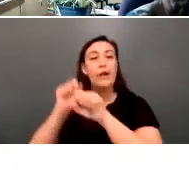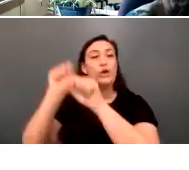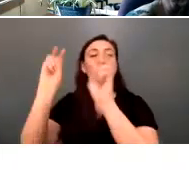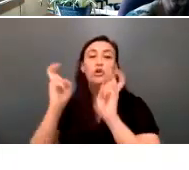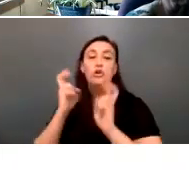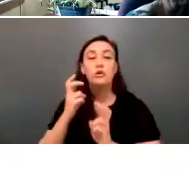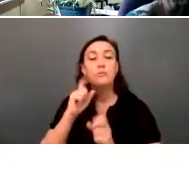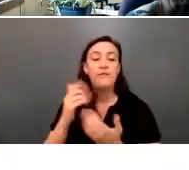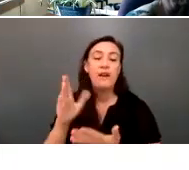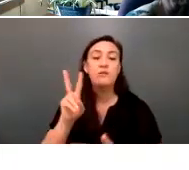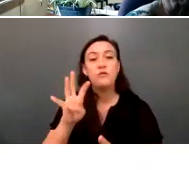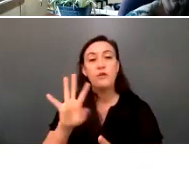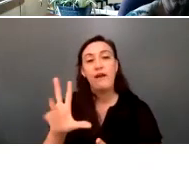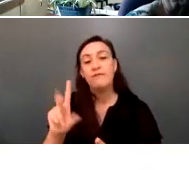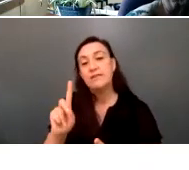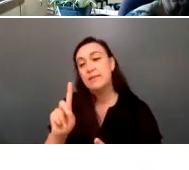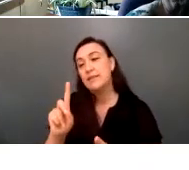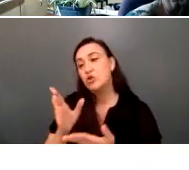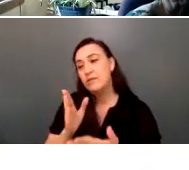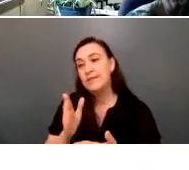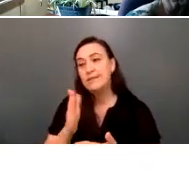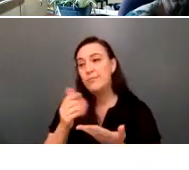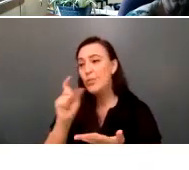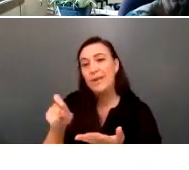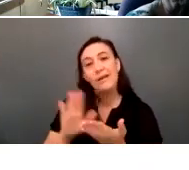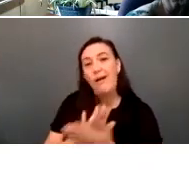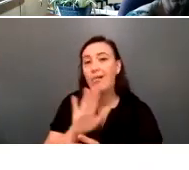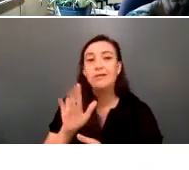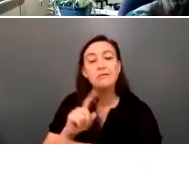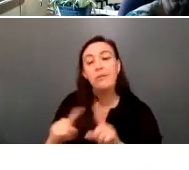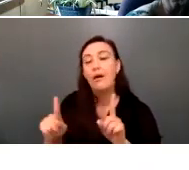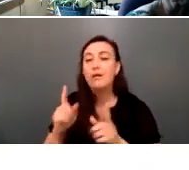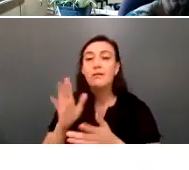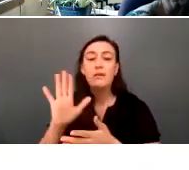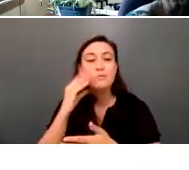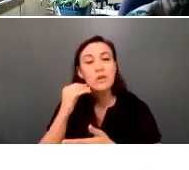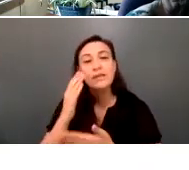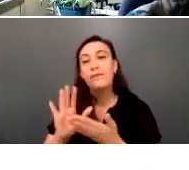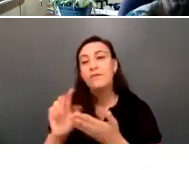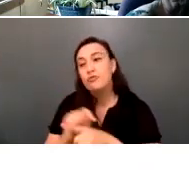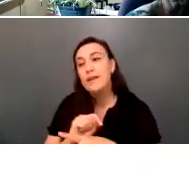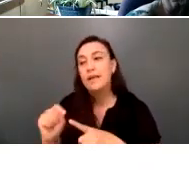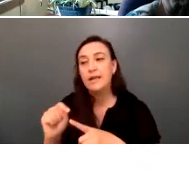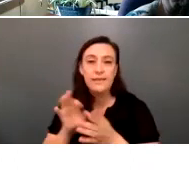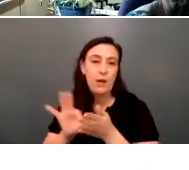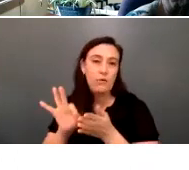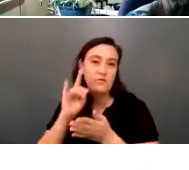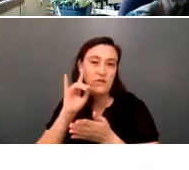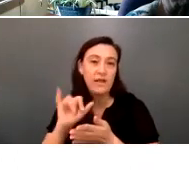But they don't necessarily need to go through college, but their experience and some of the training they've had counts towards that. So again,